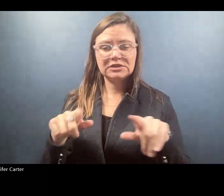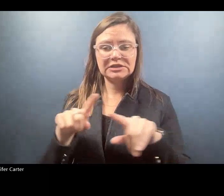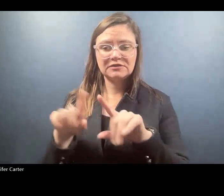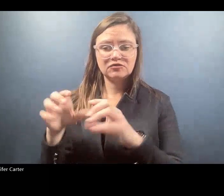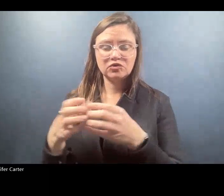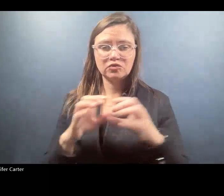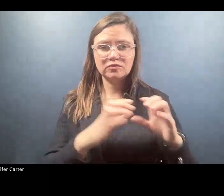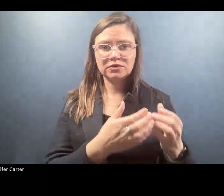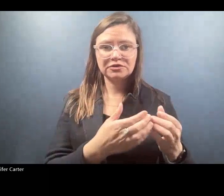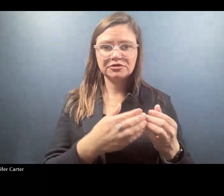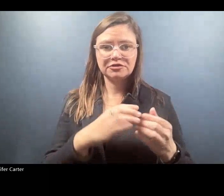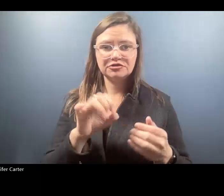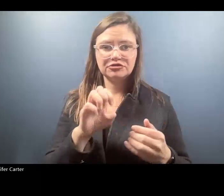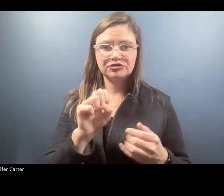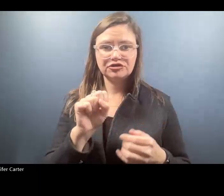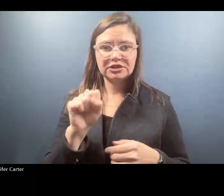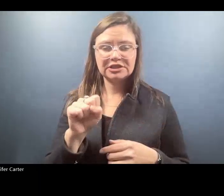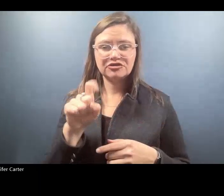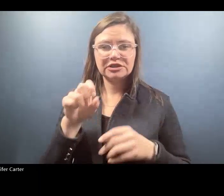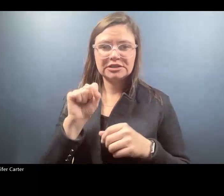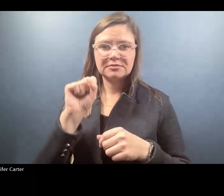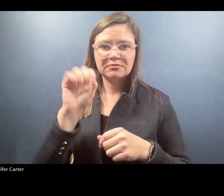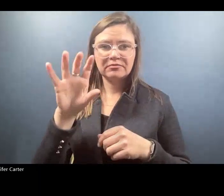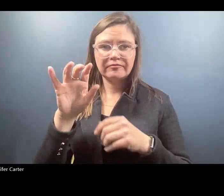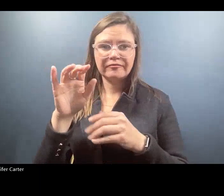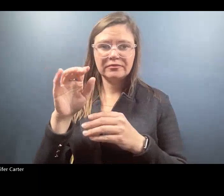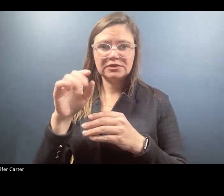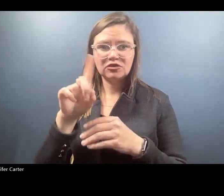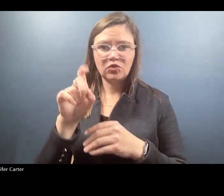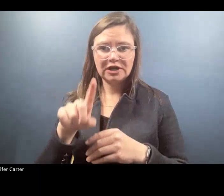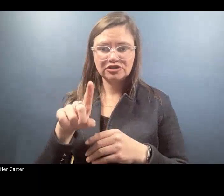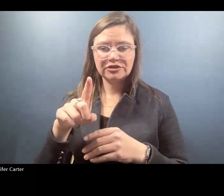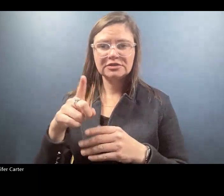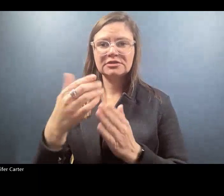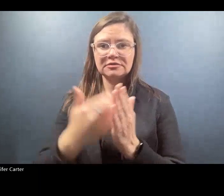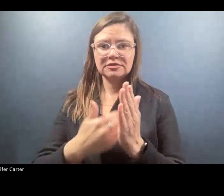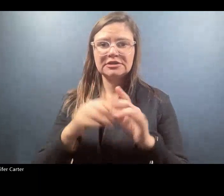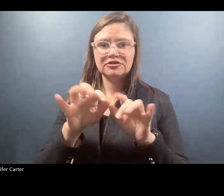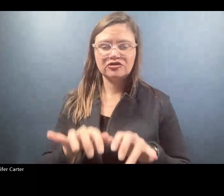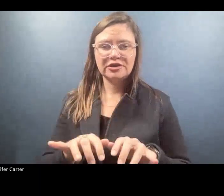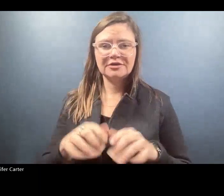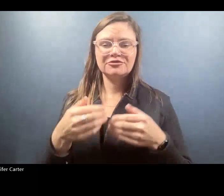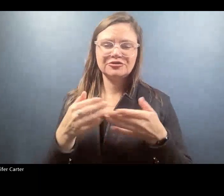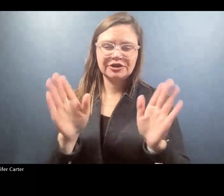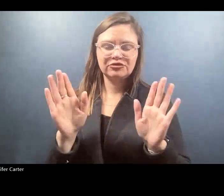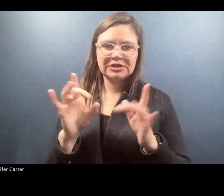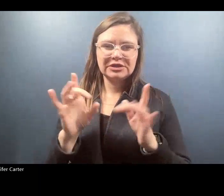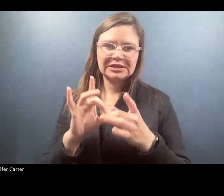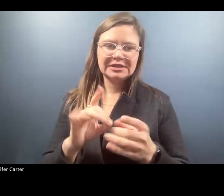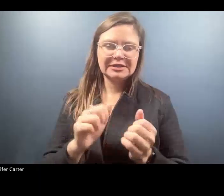Jess is going to paste the questions into the chat that we'd like you to work through, but they're generally aligned with what